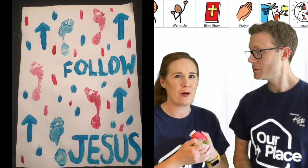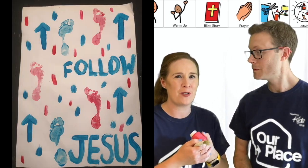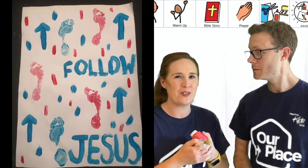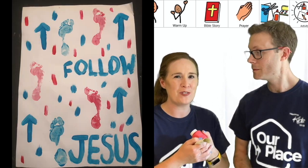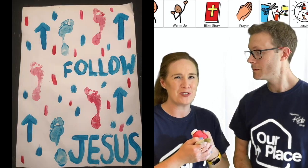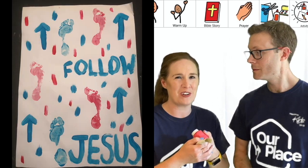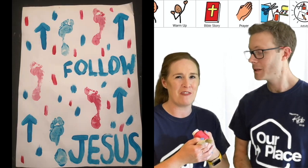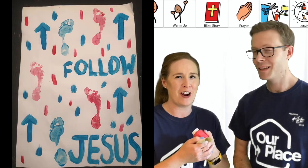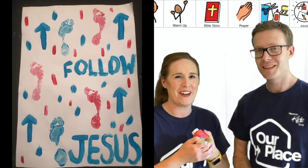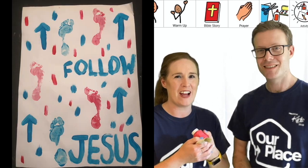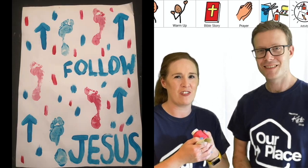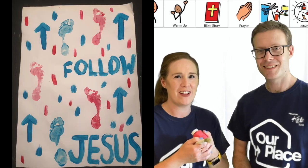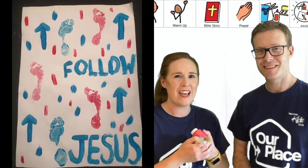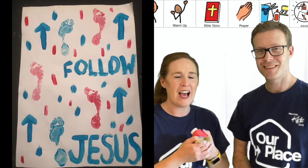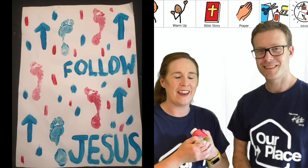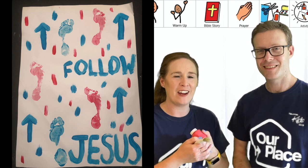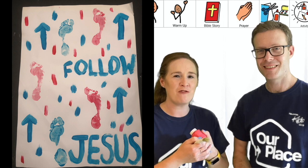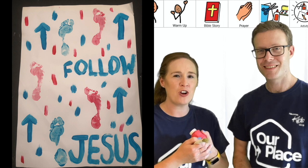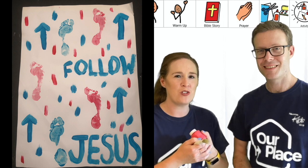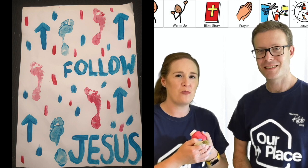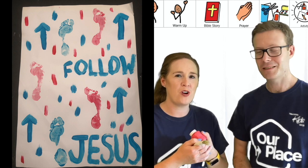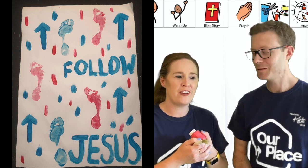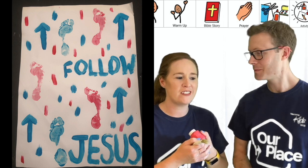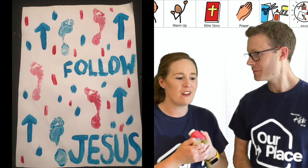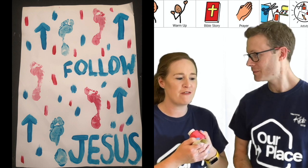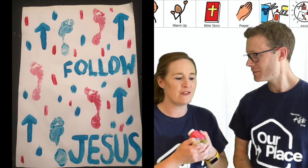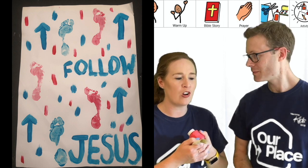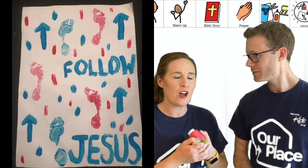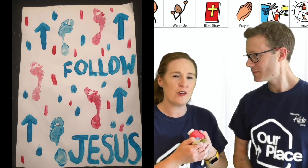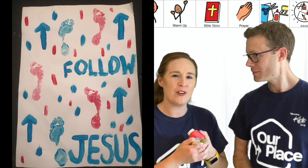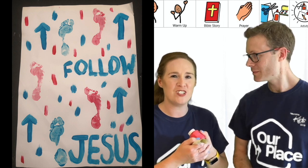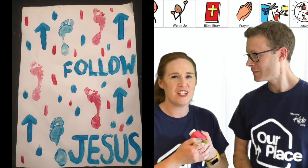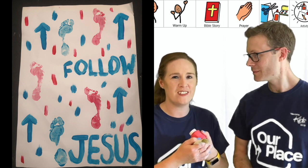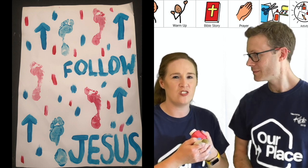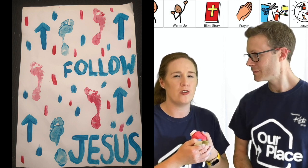on your screen right now and I wrote the words follow Jesus on it